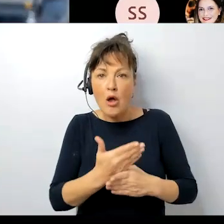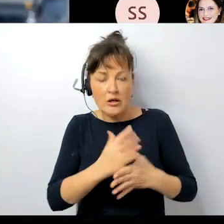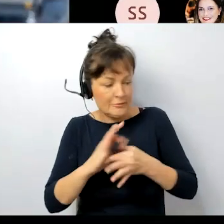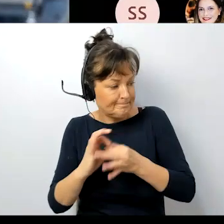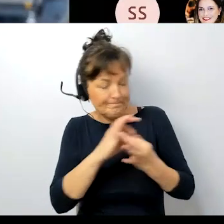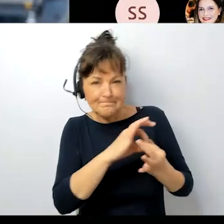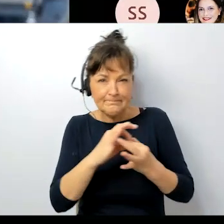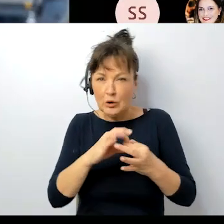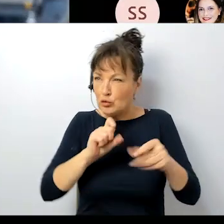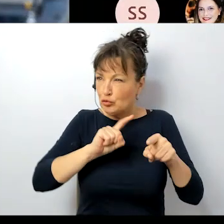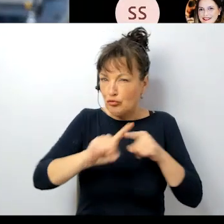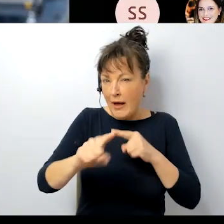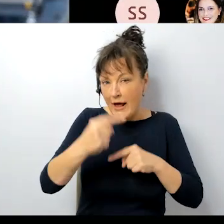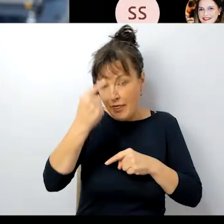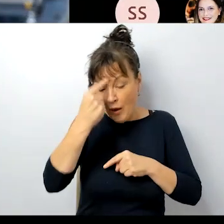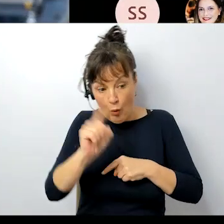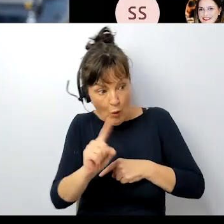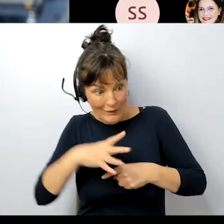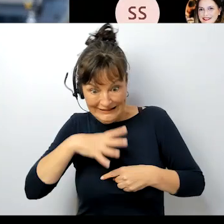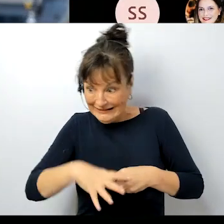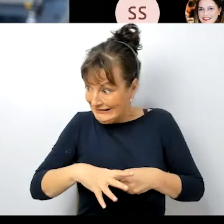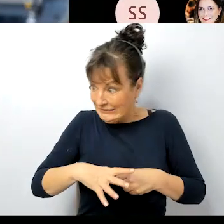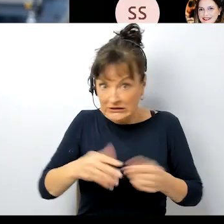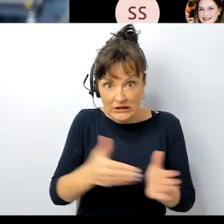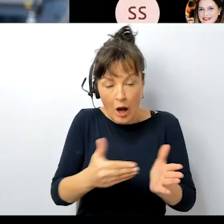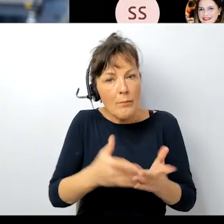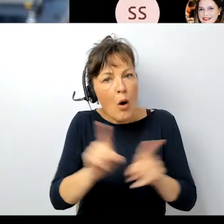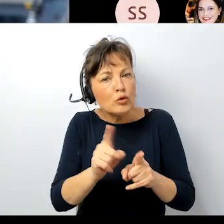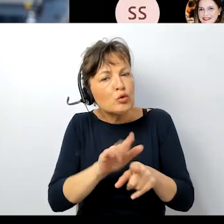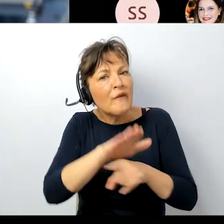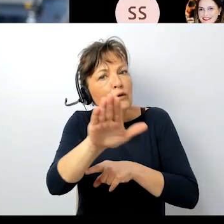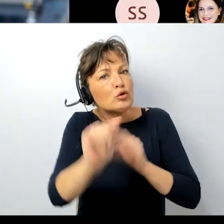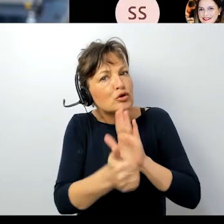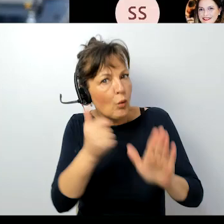Apprenticeships are developed in conjunction with employers to meet current and future